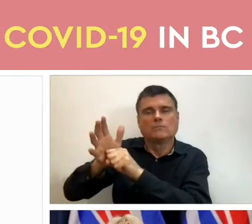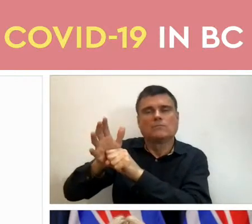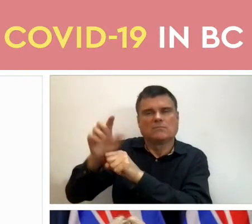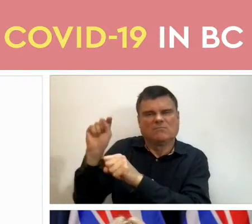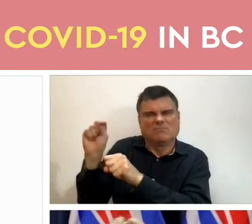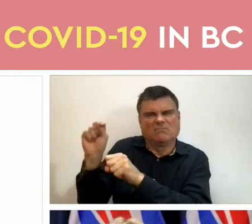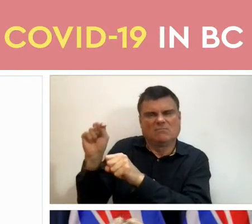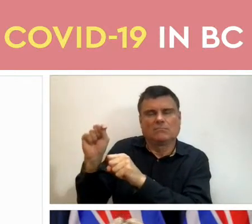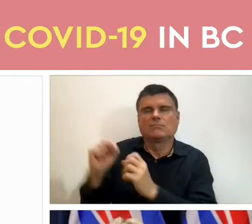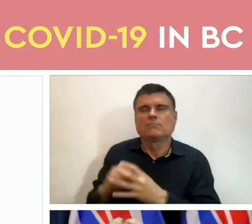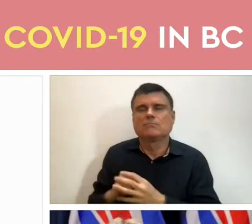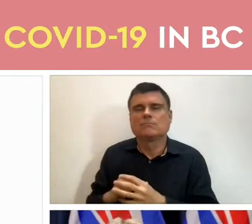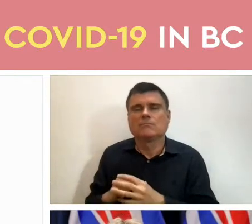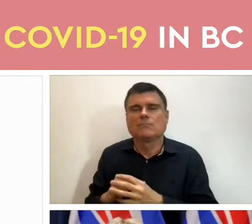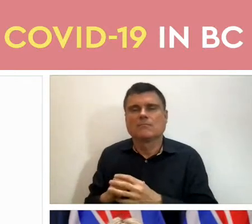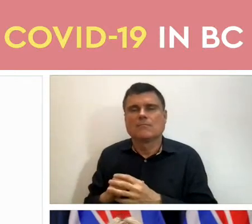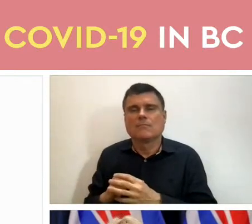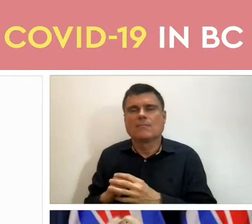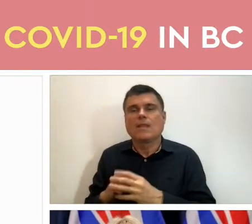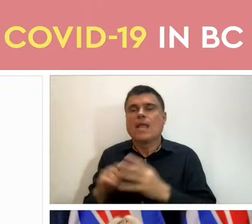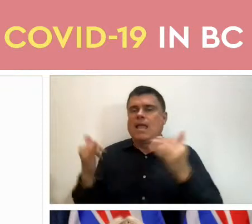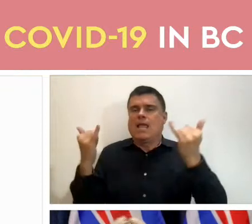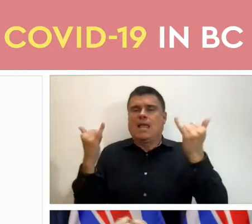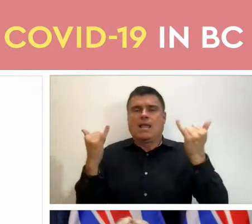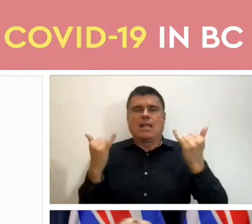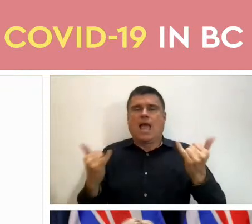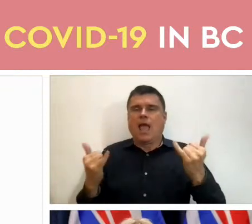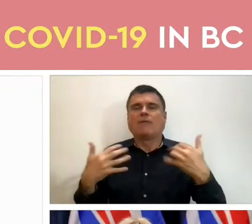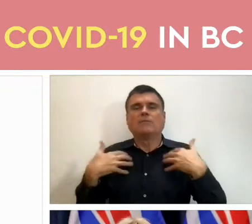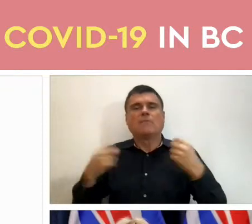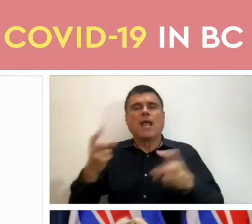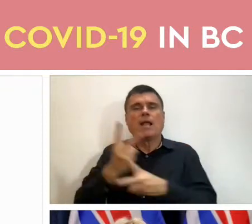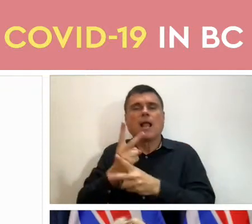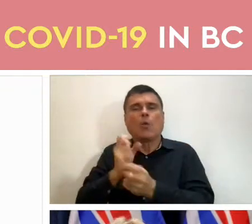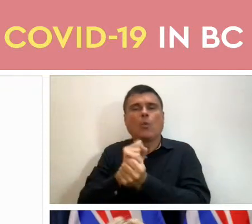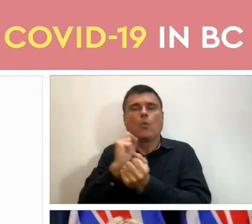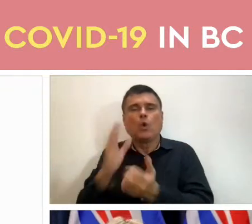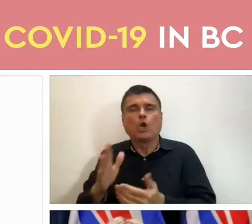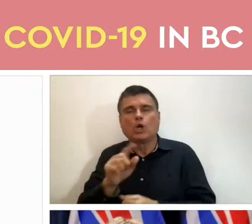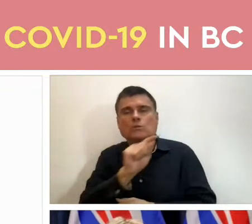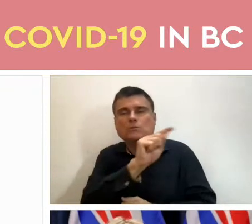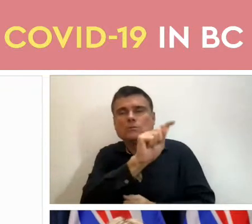will be health care workers that are exposed and we will be